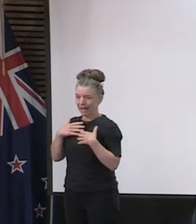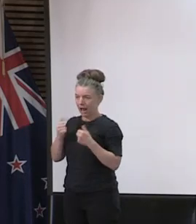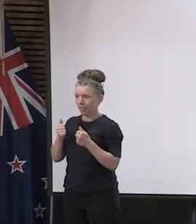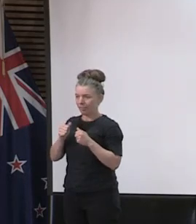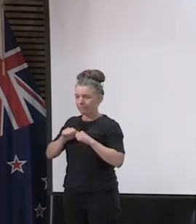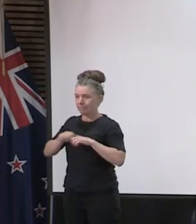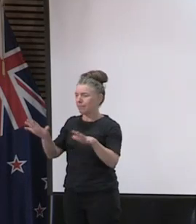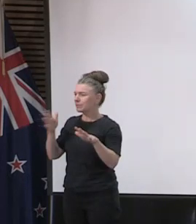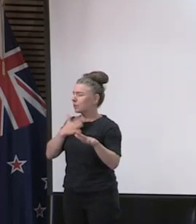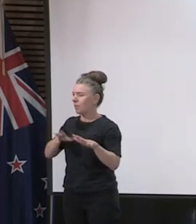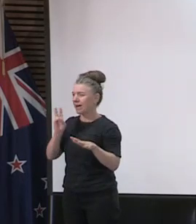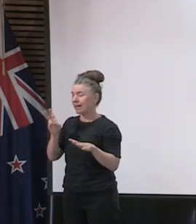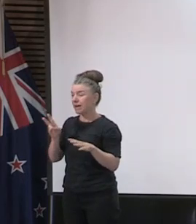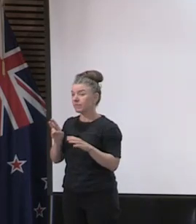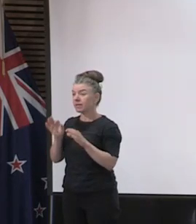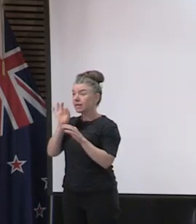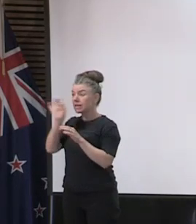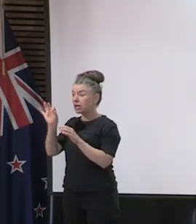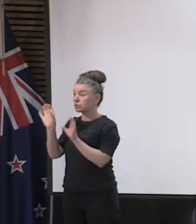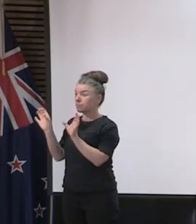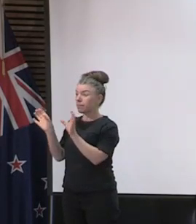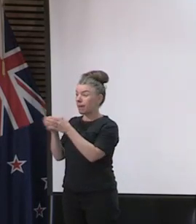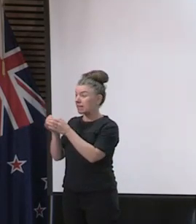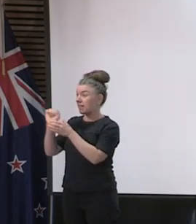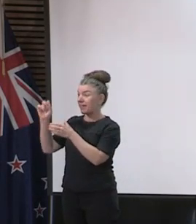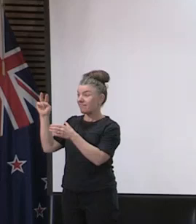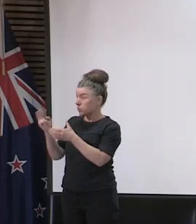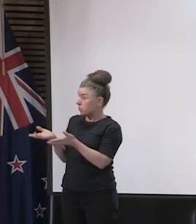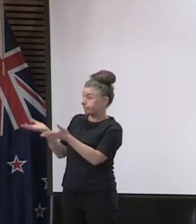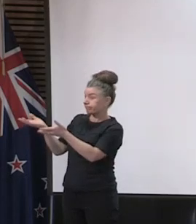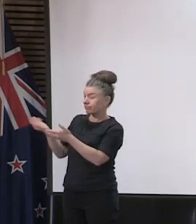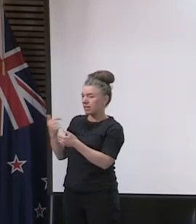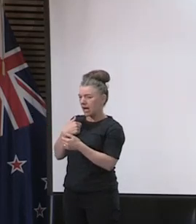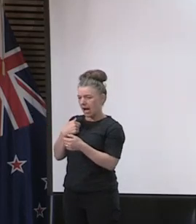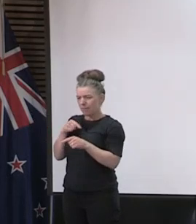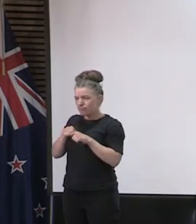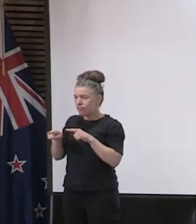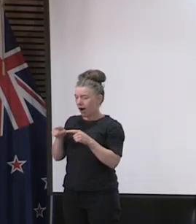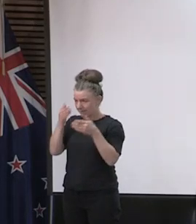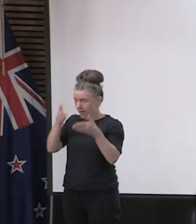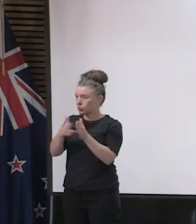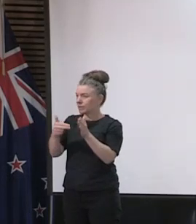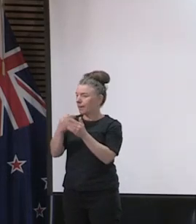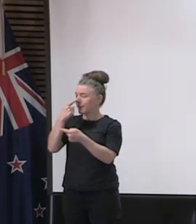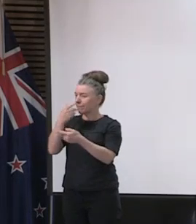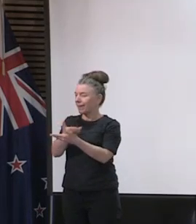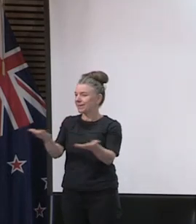first countries to do so. And so that is the challenge that we have. Where the Opposition choose to position themselves